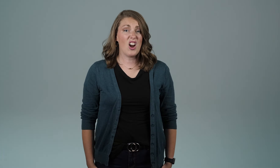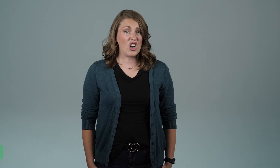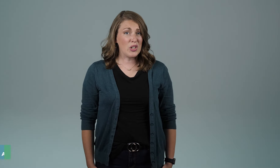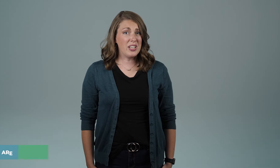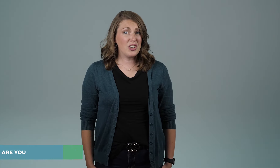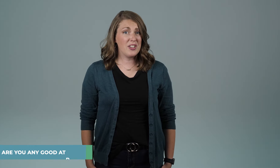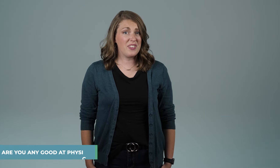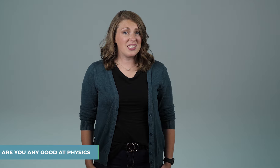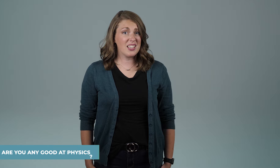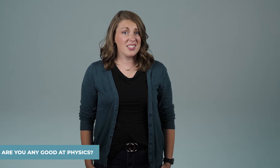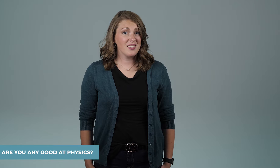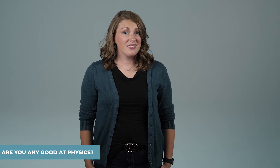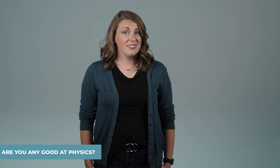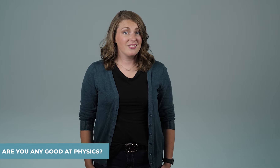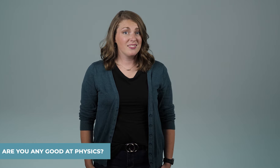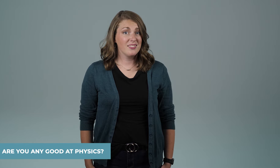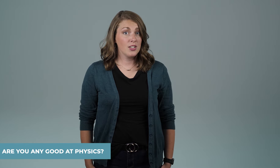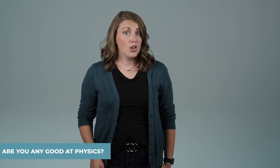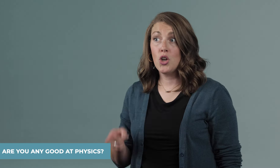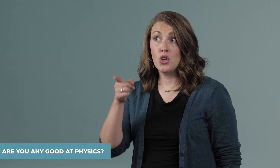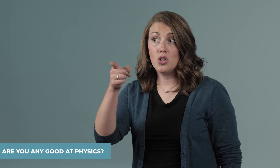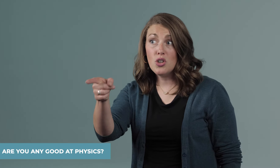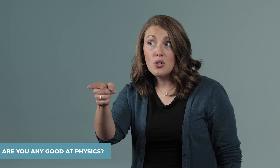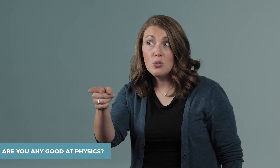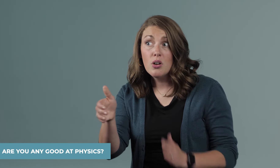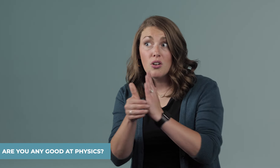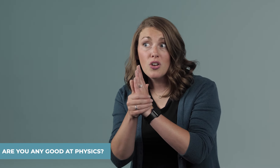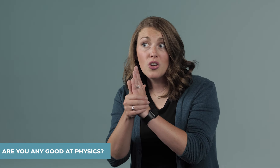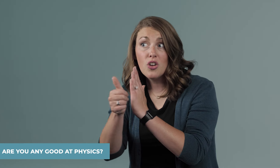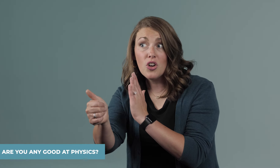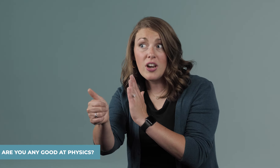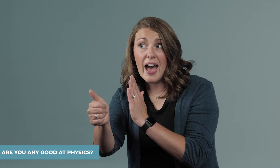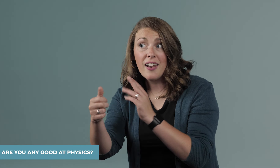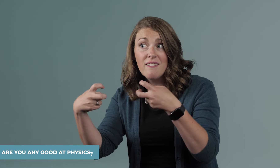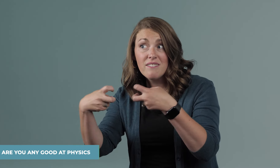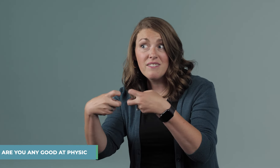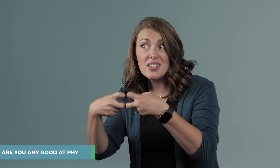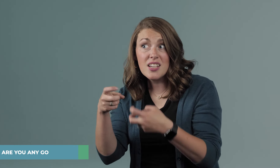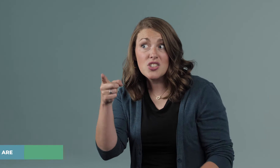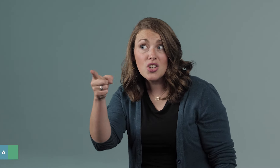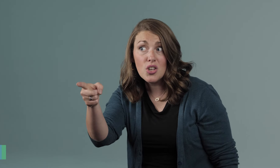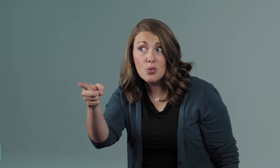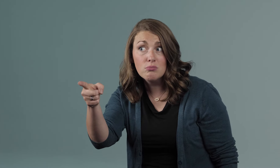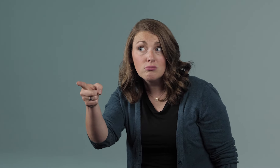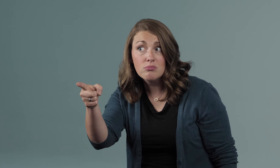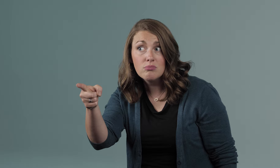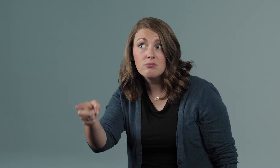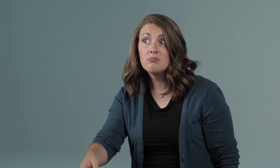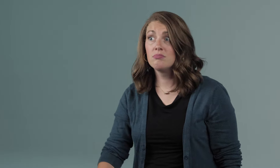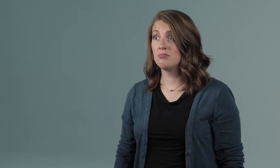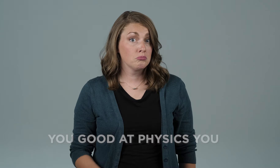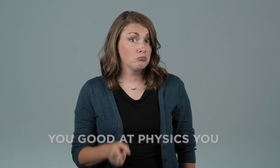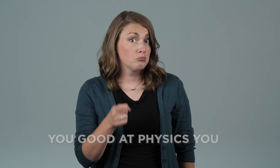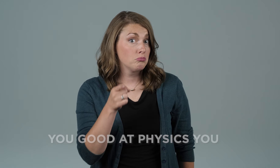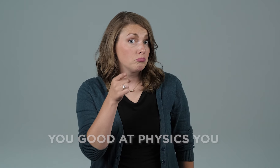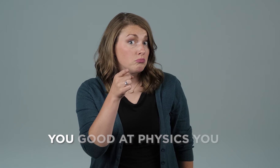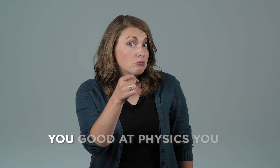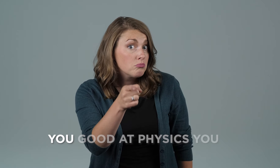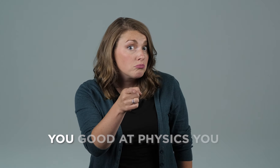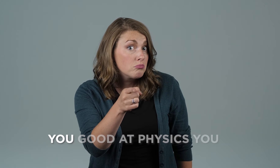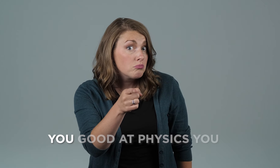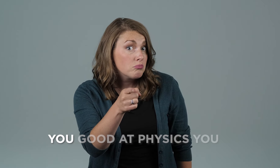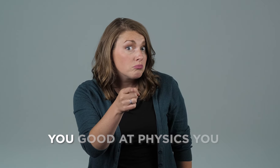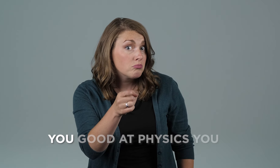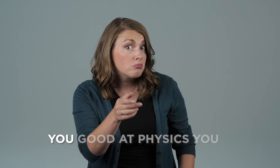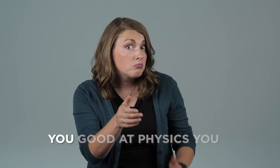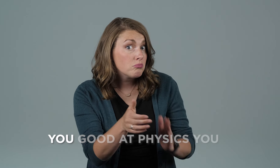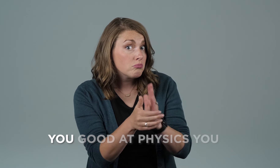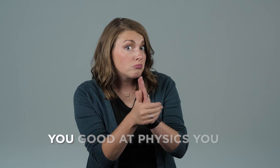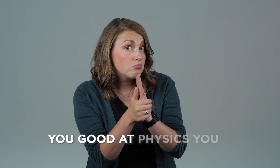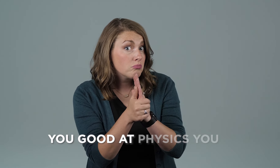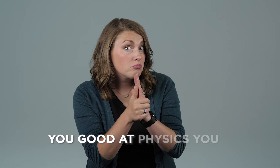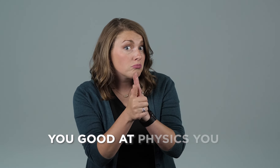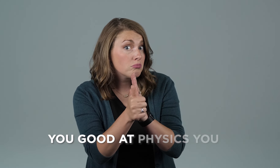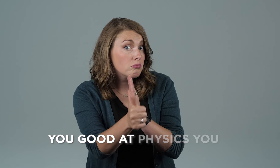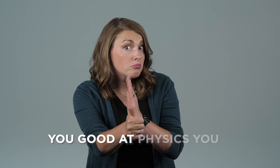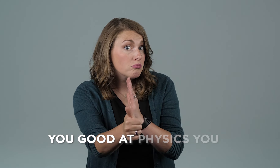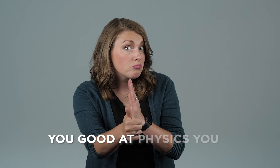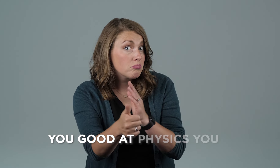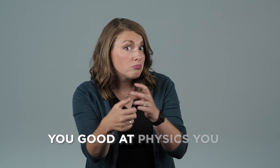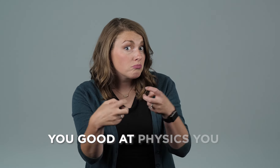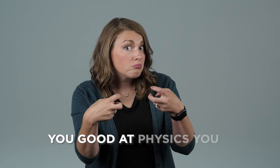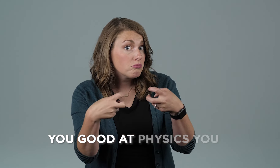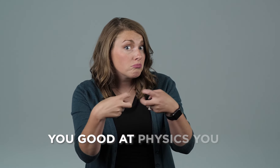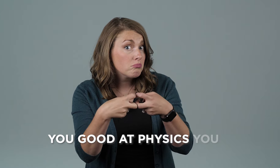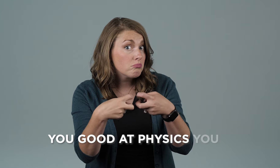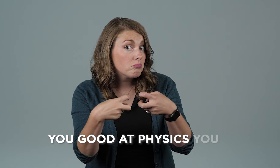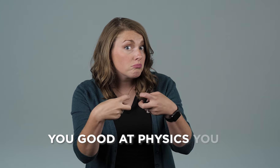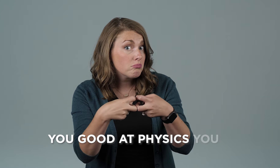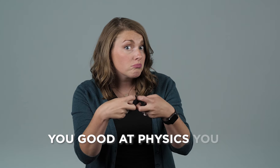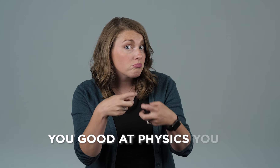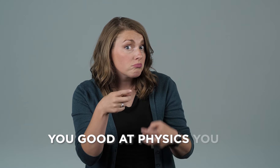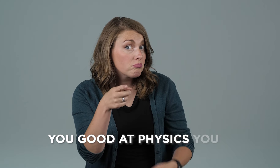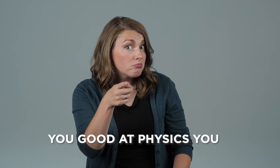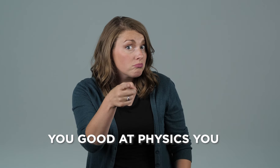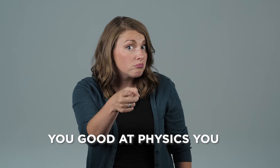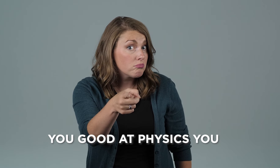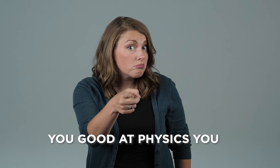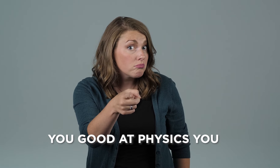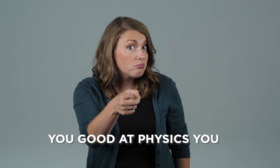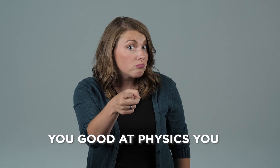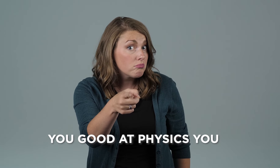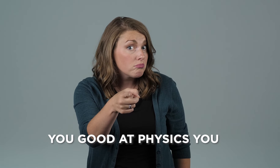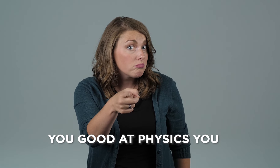Are you any good at physics? YOU GOOD AT PHYSICS YOU?